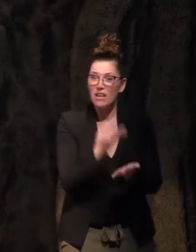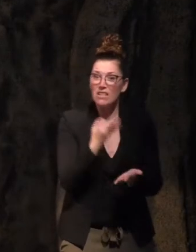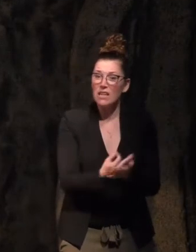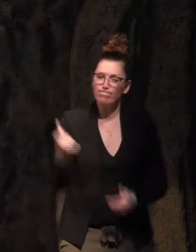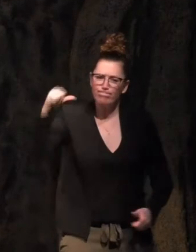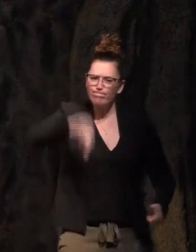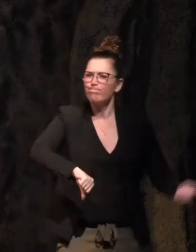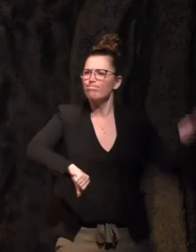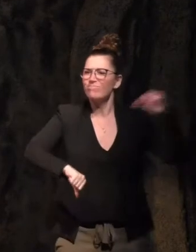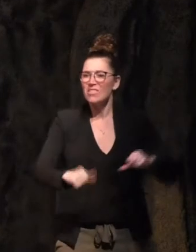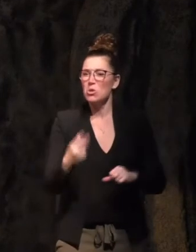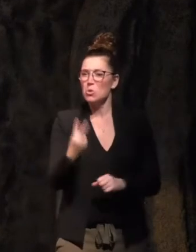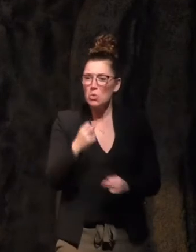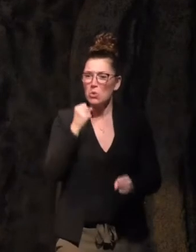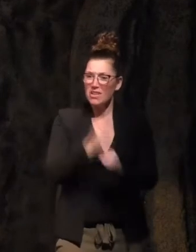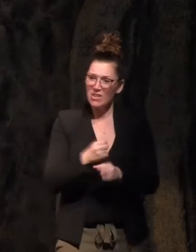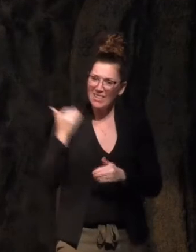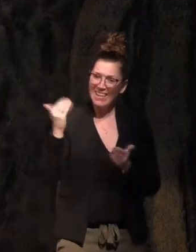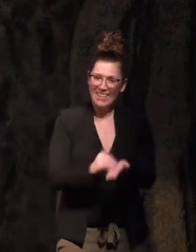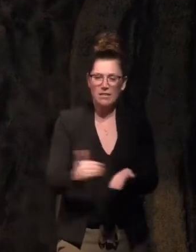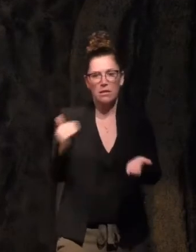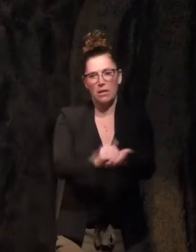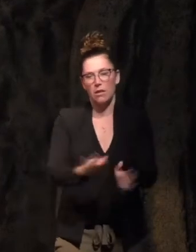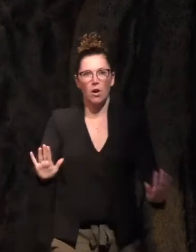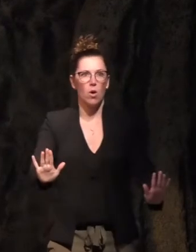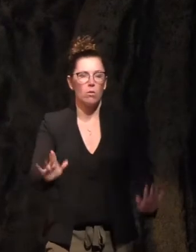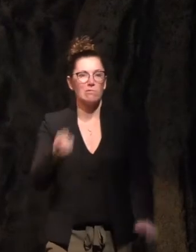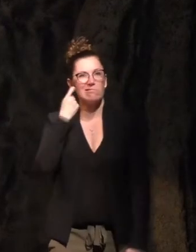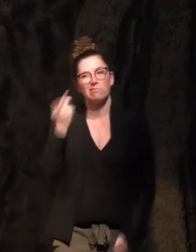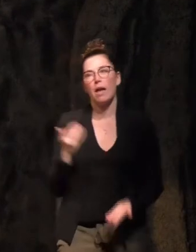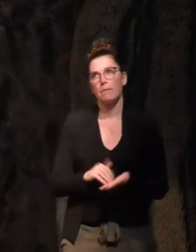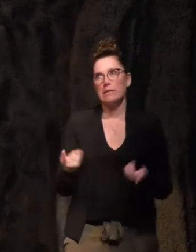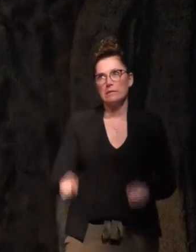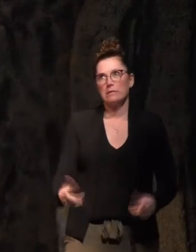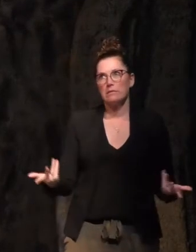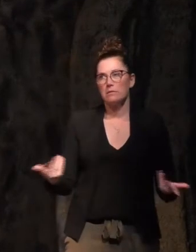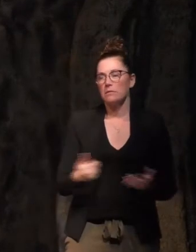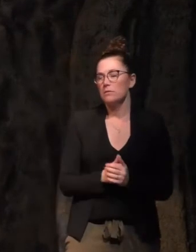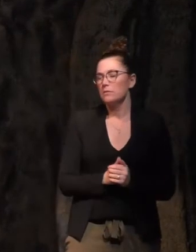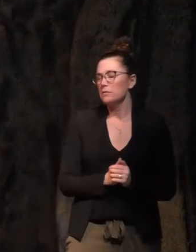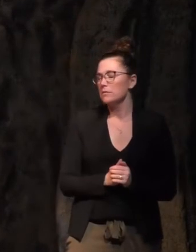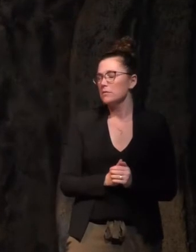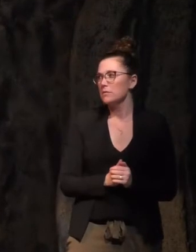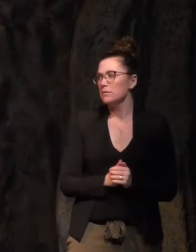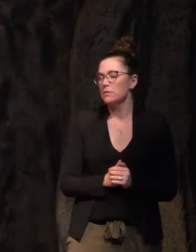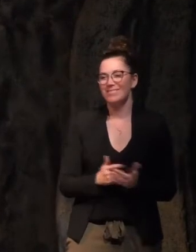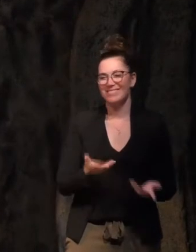on that reconcili, oh sorry, hang on, that just happened, sorry. This is the best theme.